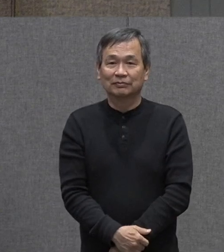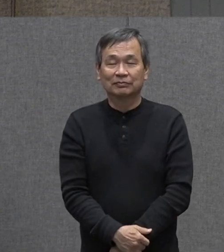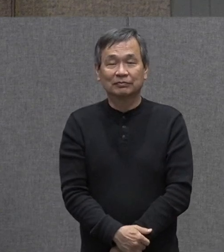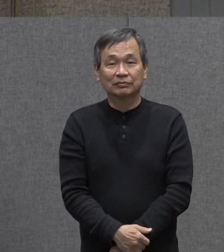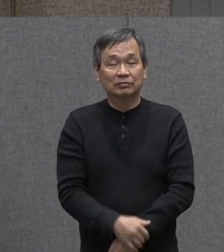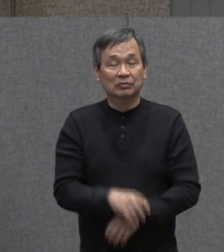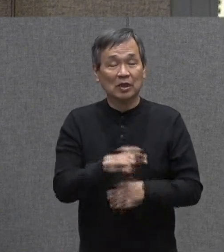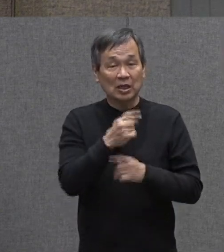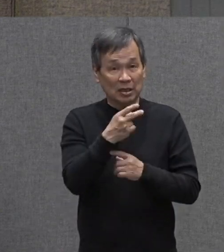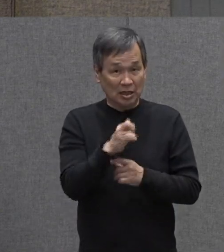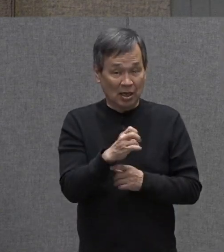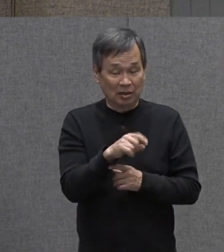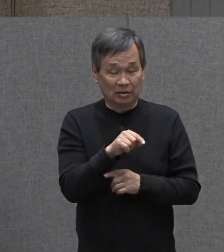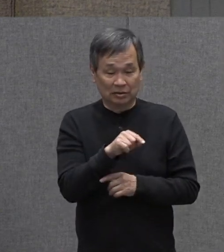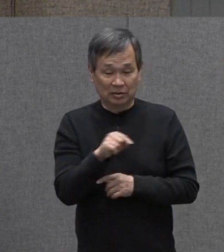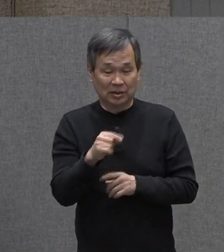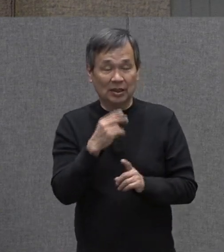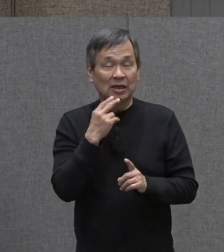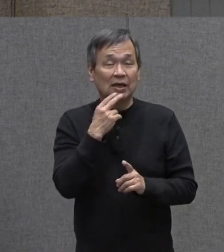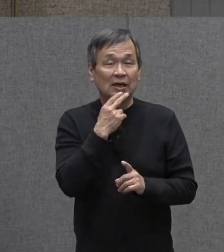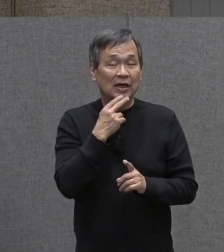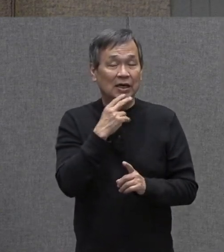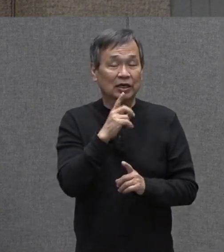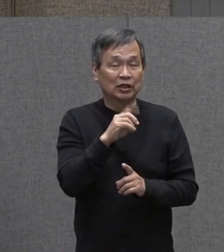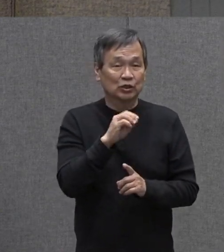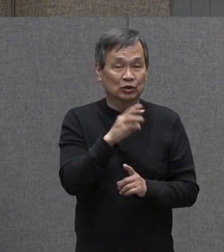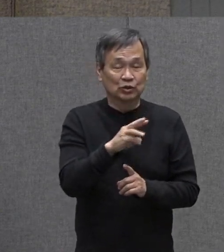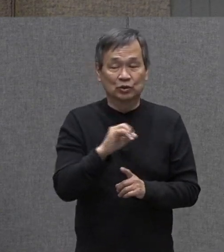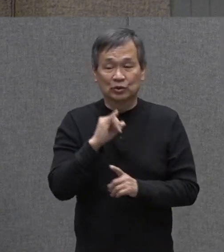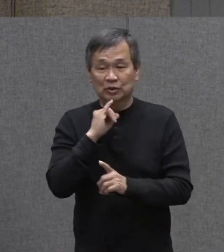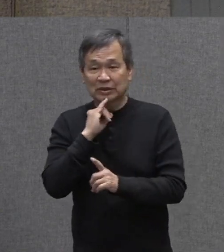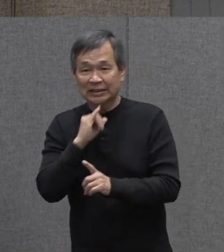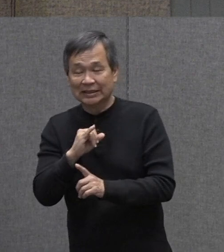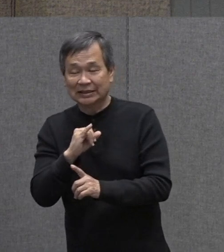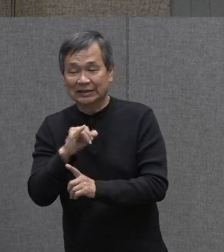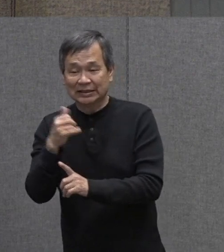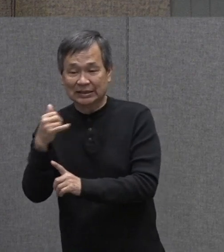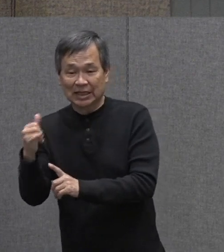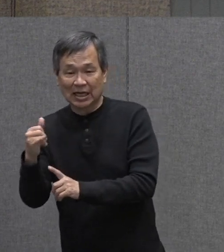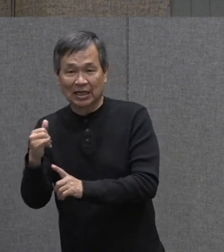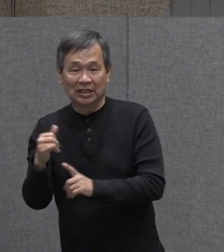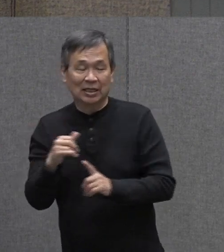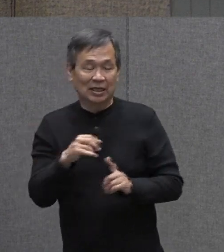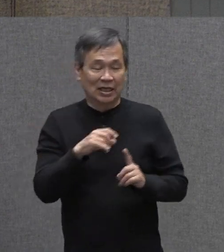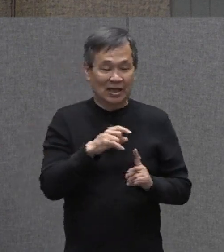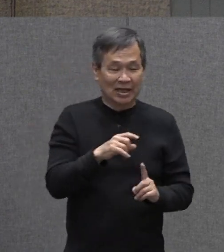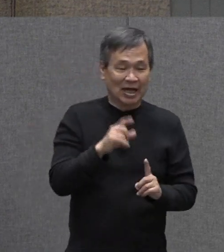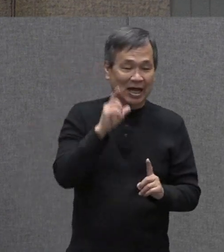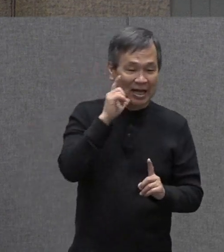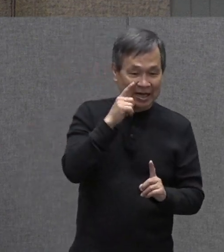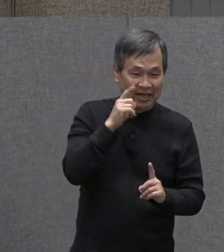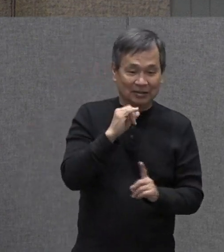The honeydew is yellow. The lemon is yellow.